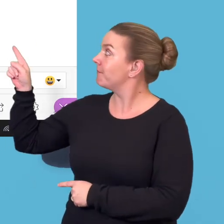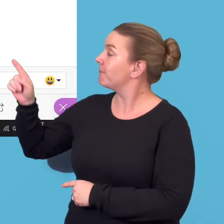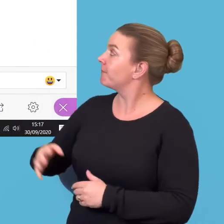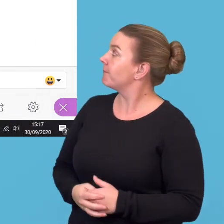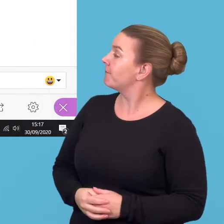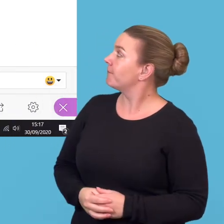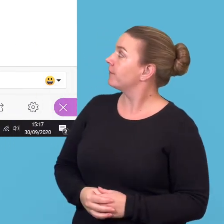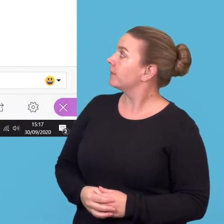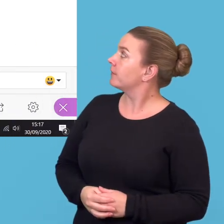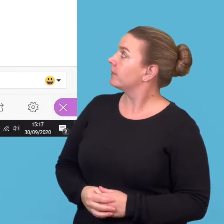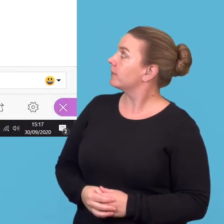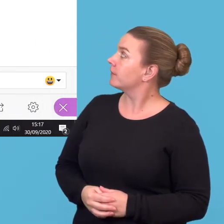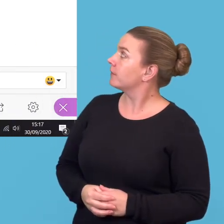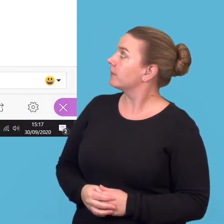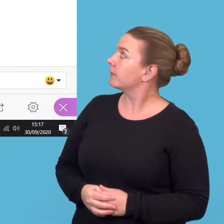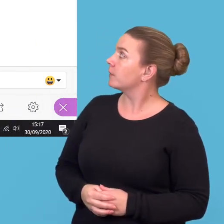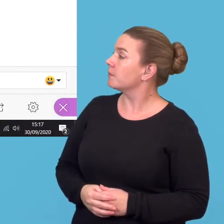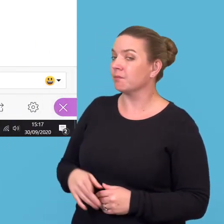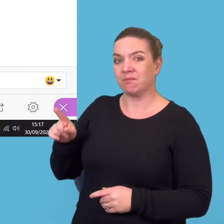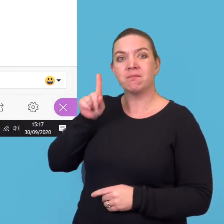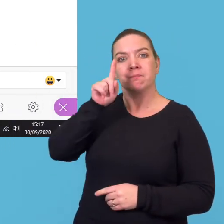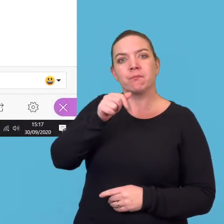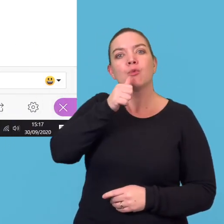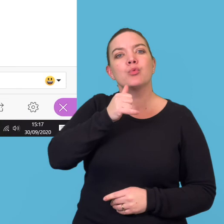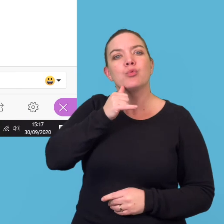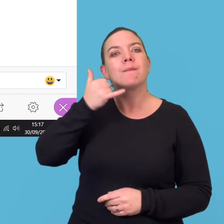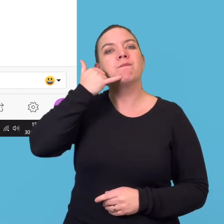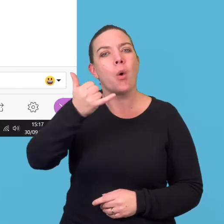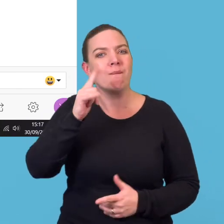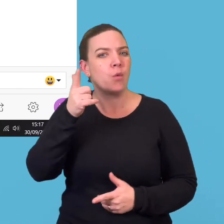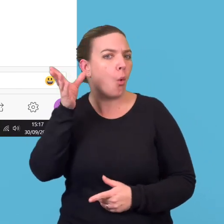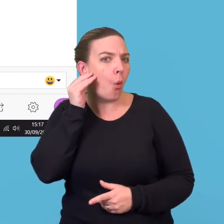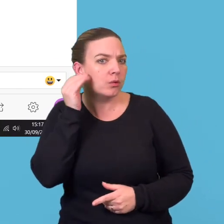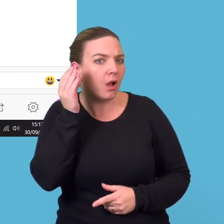Finally, if you're having problems with your connection, you may want to call in to the session.